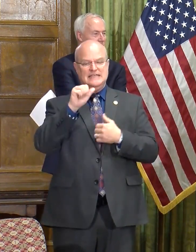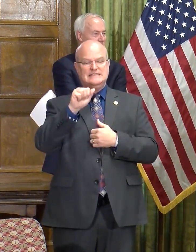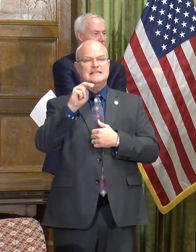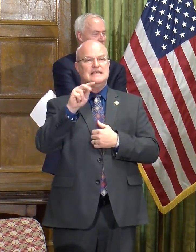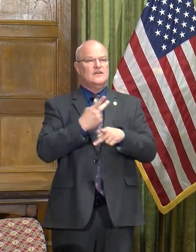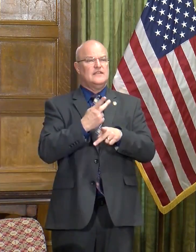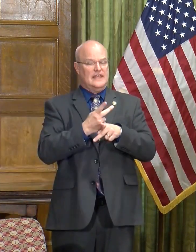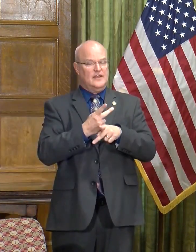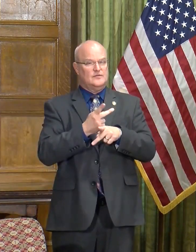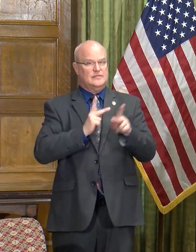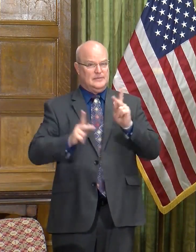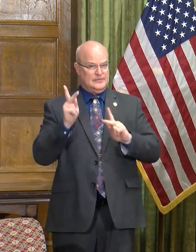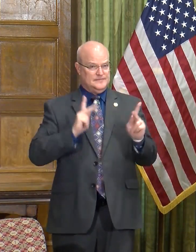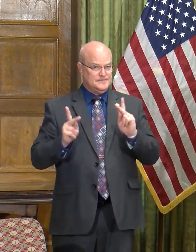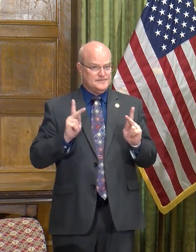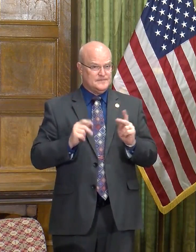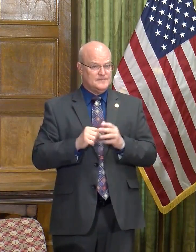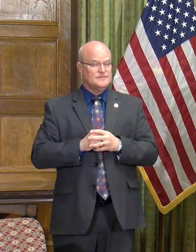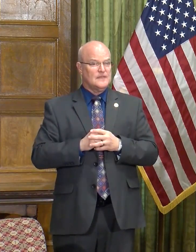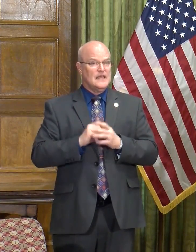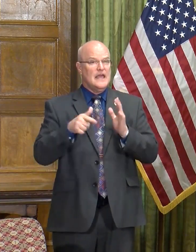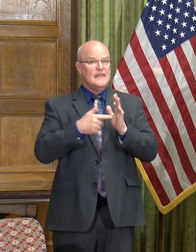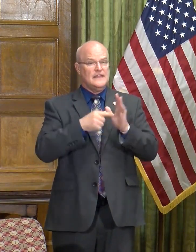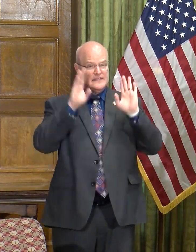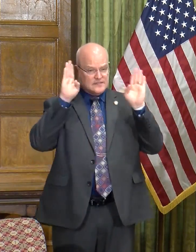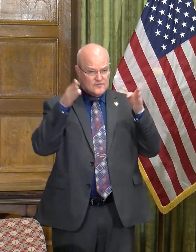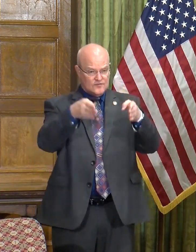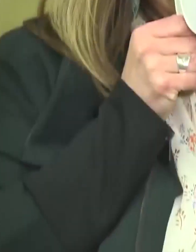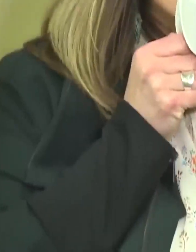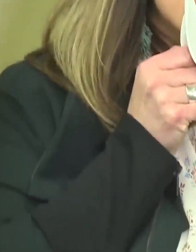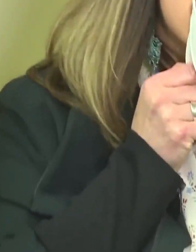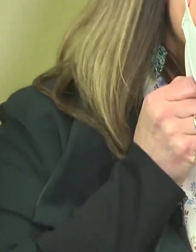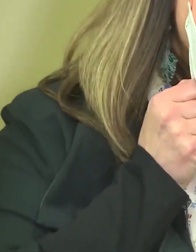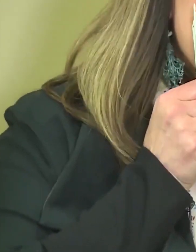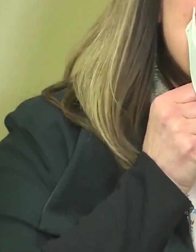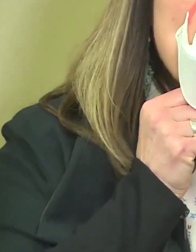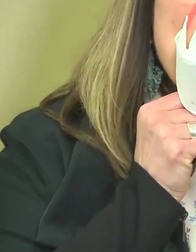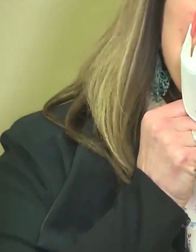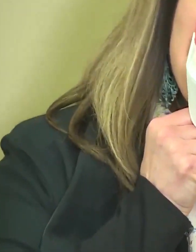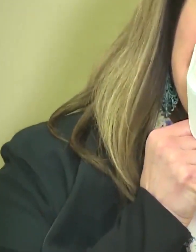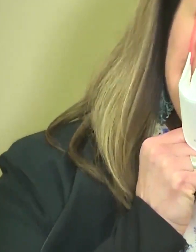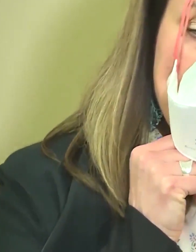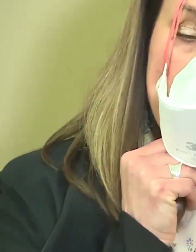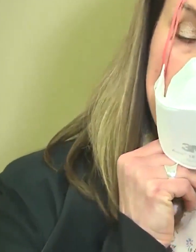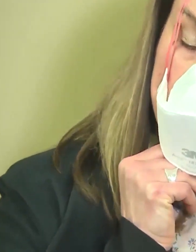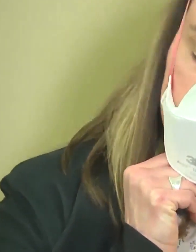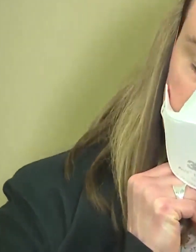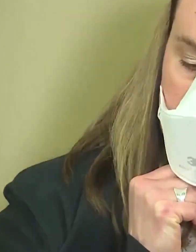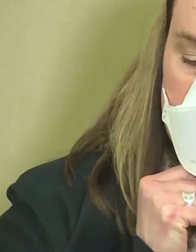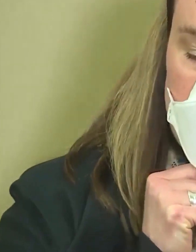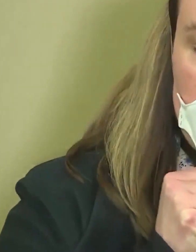can fight the virus." Governor Asa Hutchinson announced an initiative that will bring help to those working onhefrontlines. Governor "This